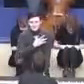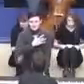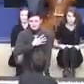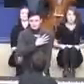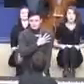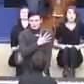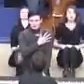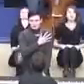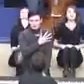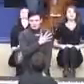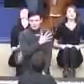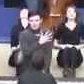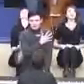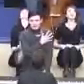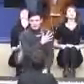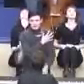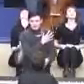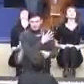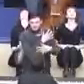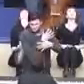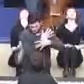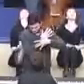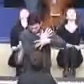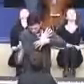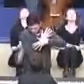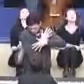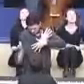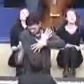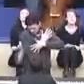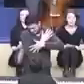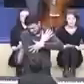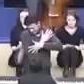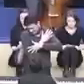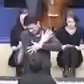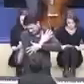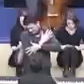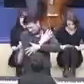Touch me- just like that.